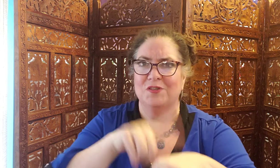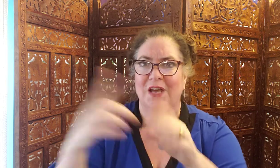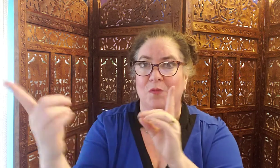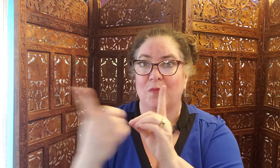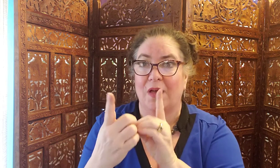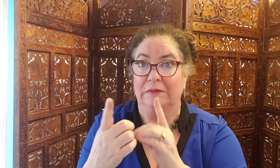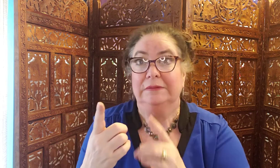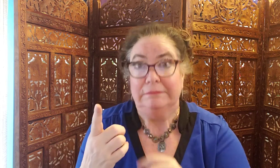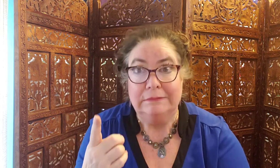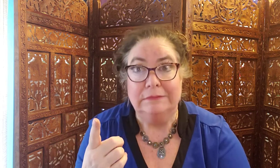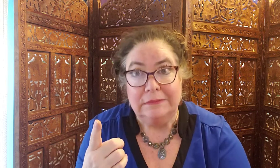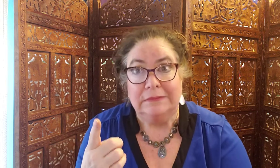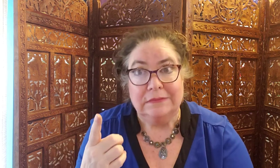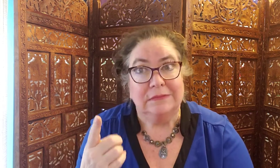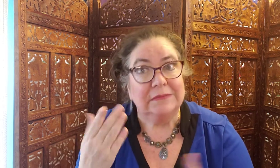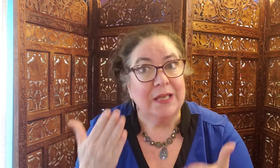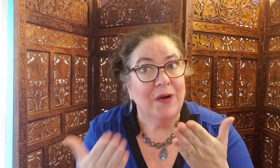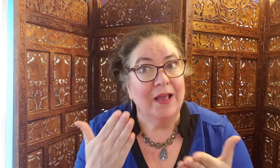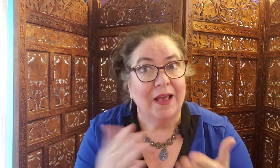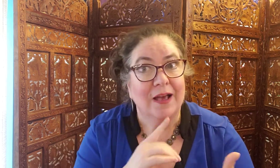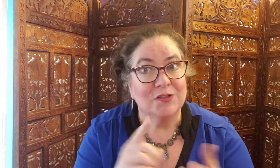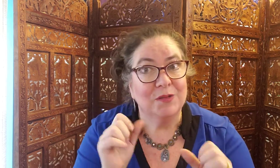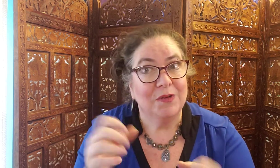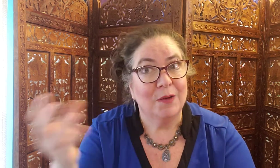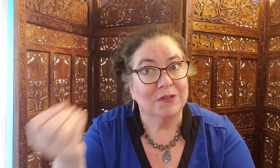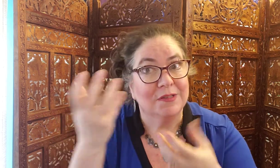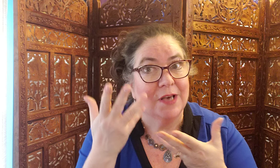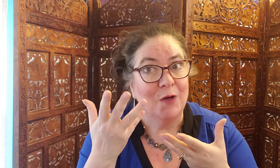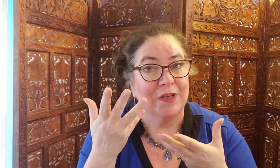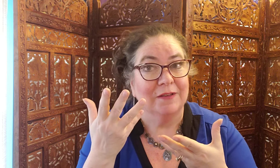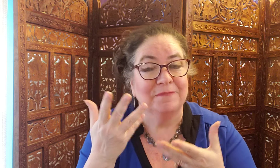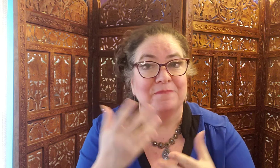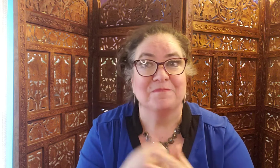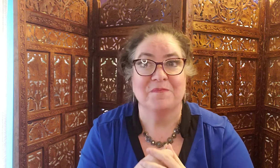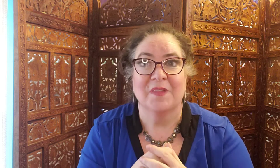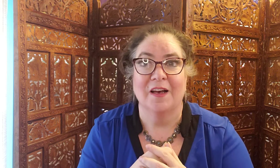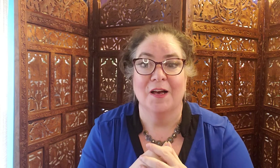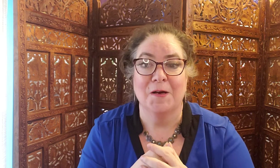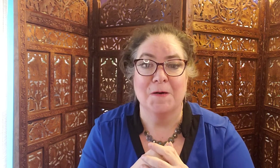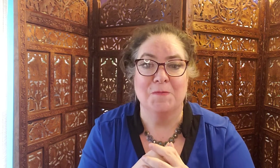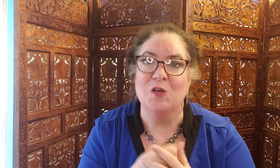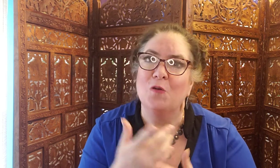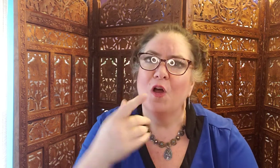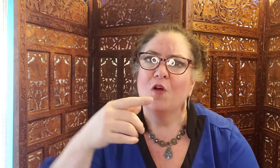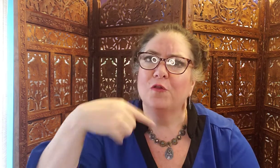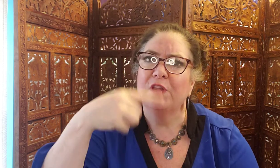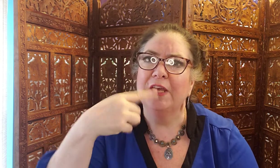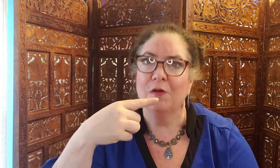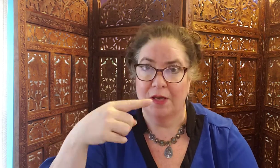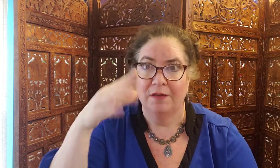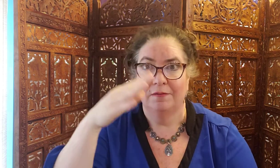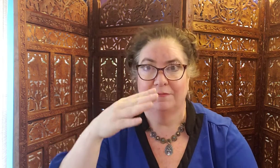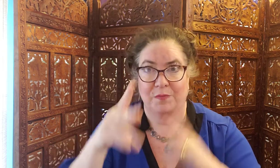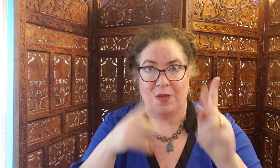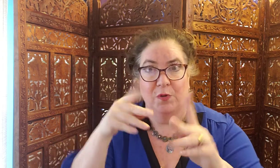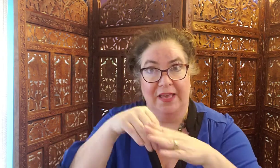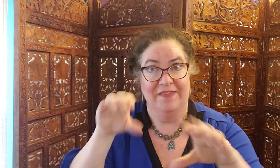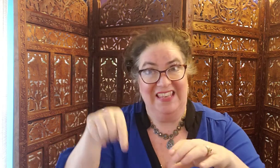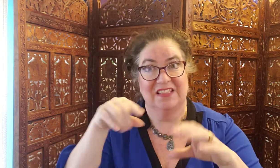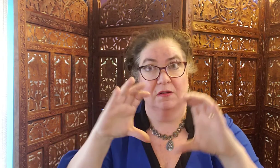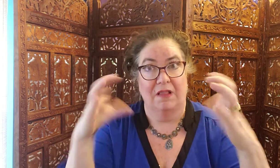time we met?" they might actually be able to tell me. For the hearing people in this class